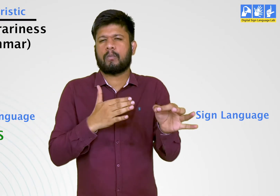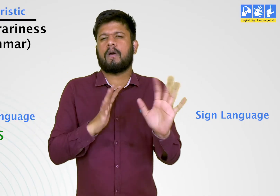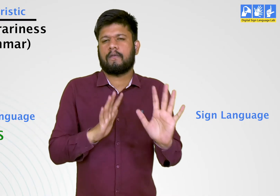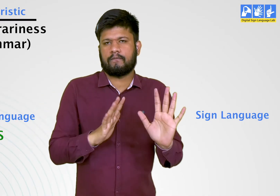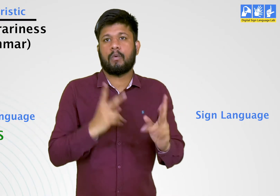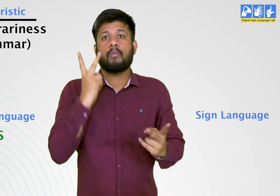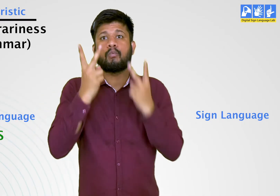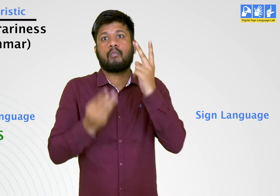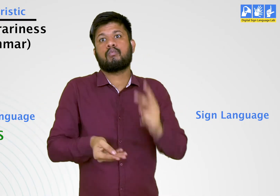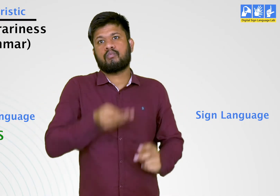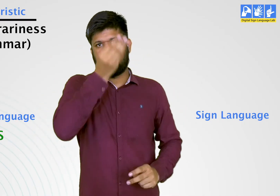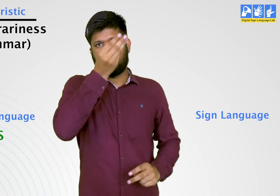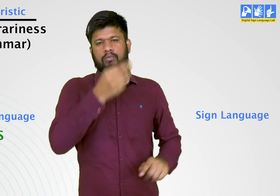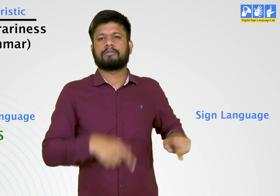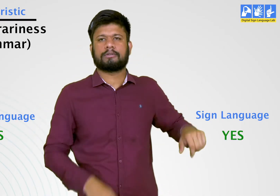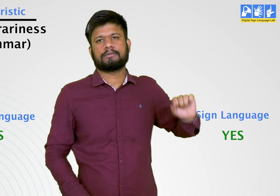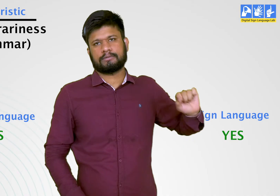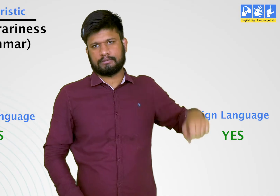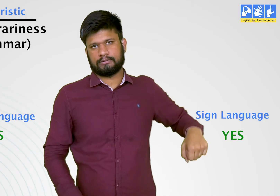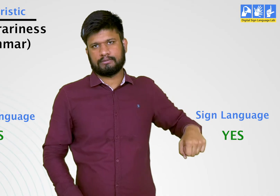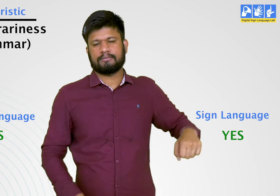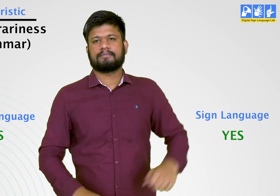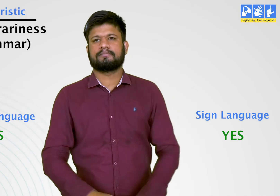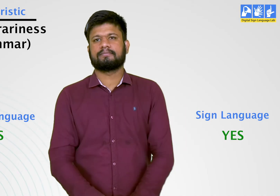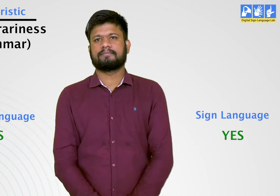Sign Languages have arbitrary as well as iconic signs.